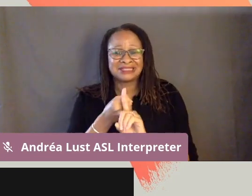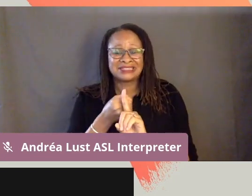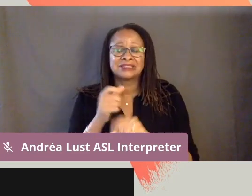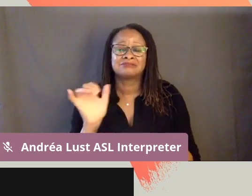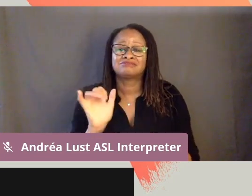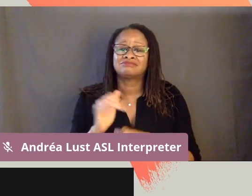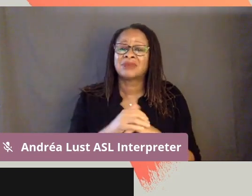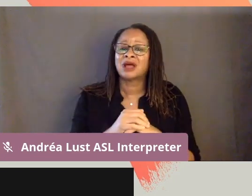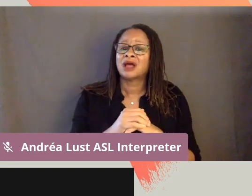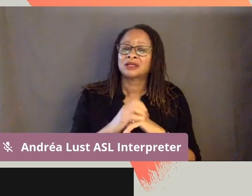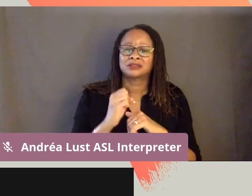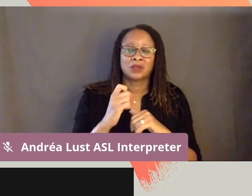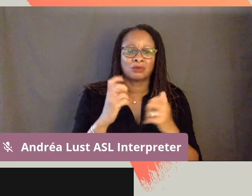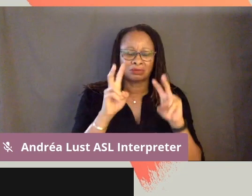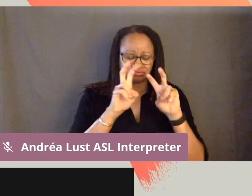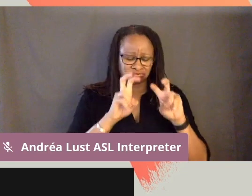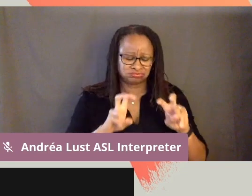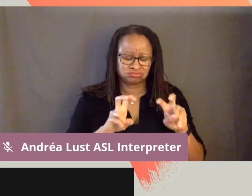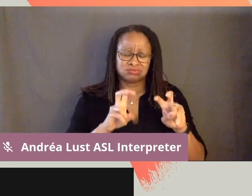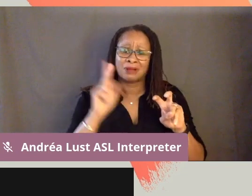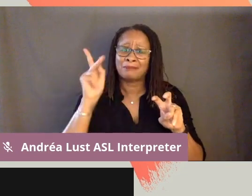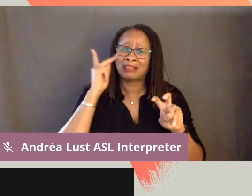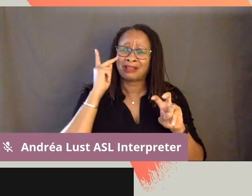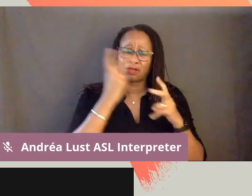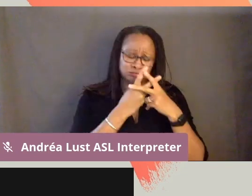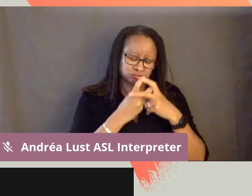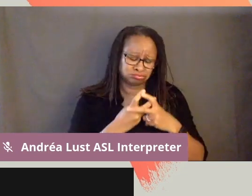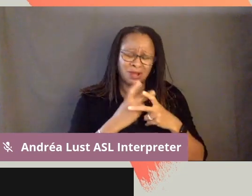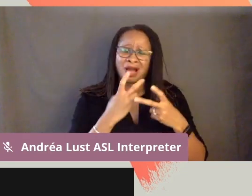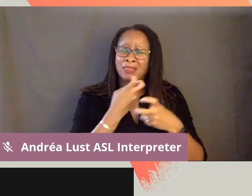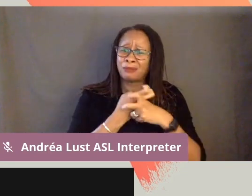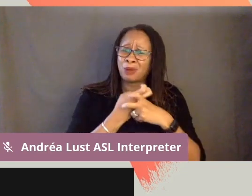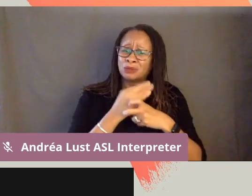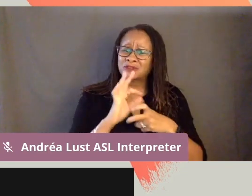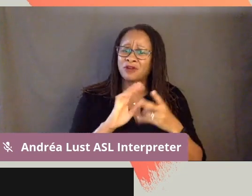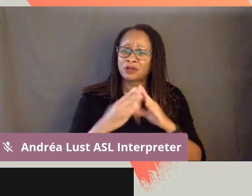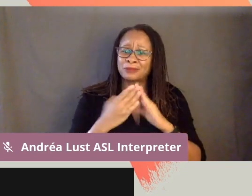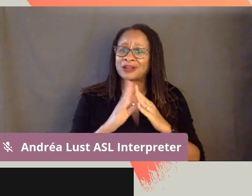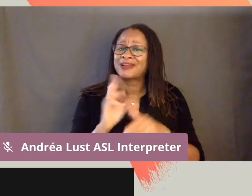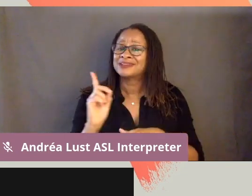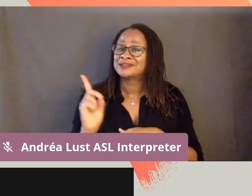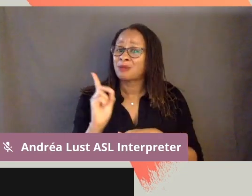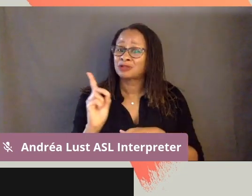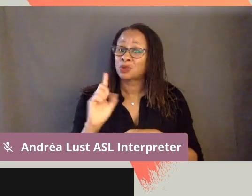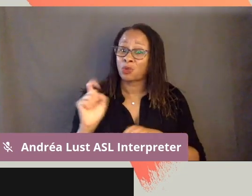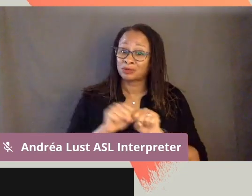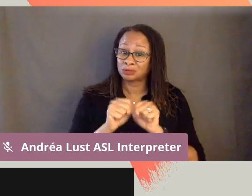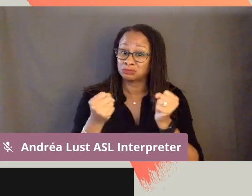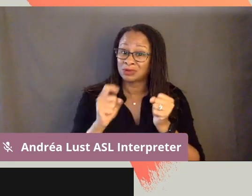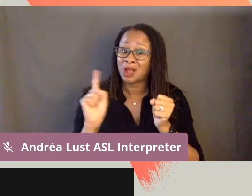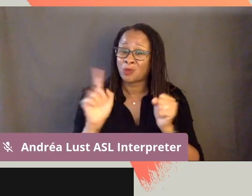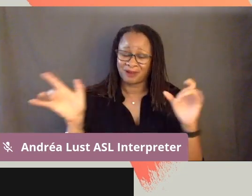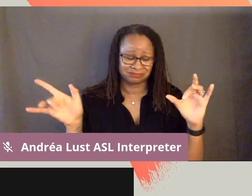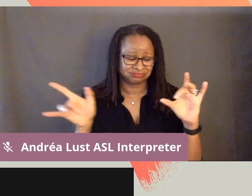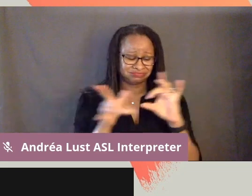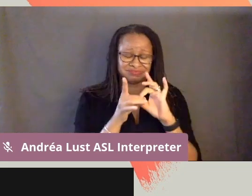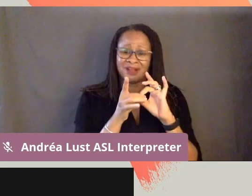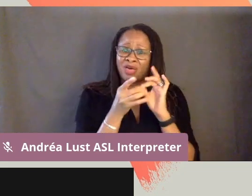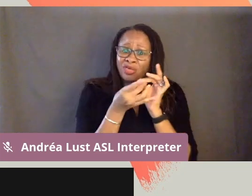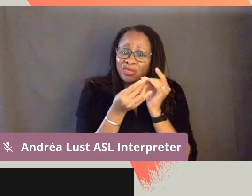and racial x-ray of the bones of our community and our democracy where they're broken and where the connective tissue has worn away.